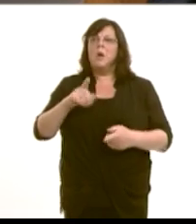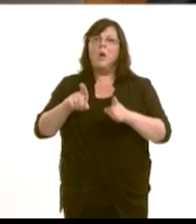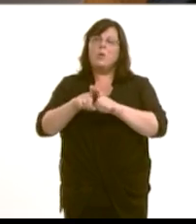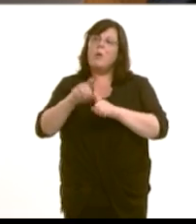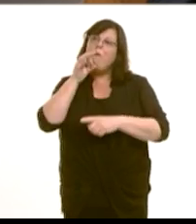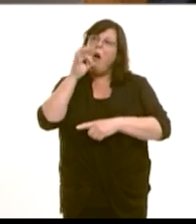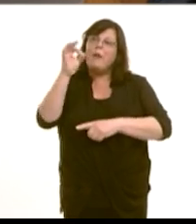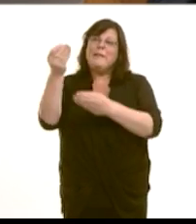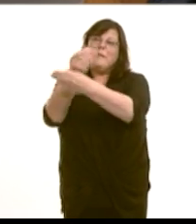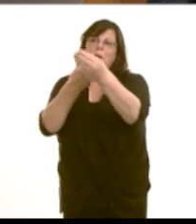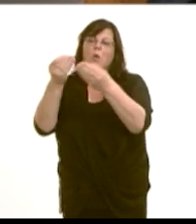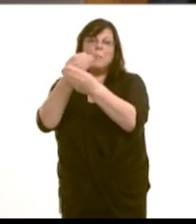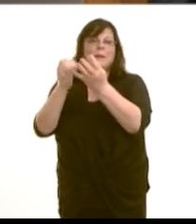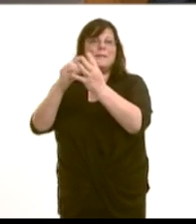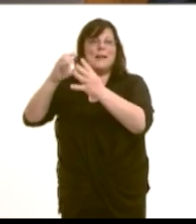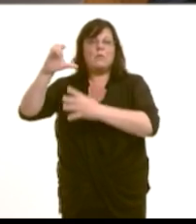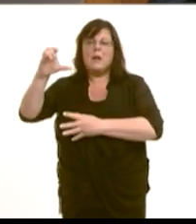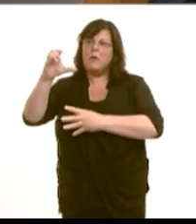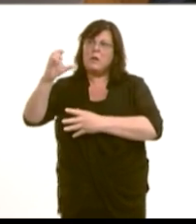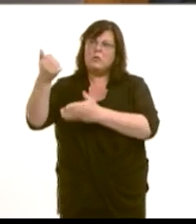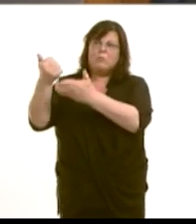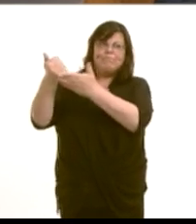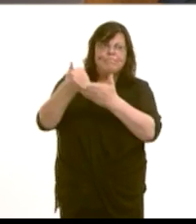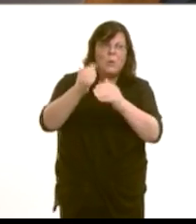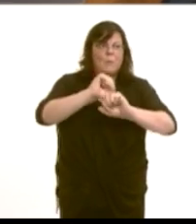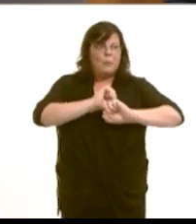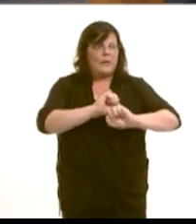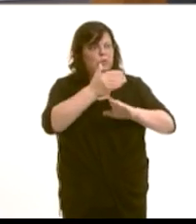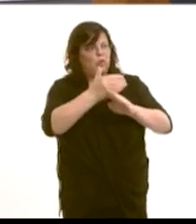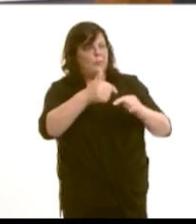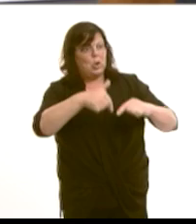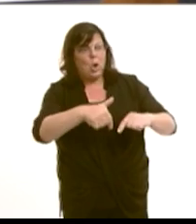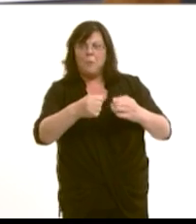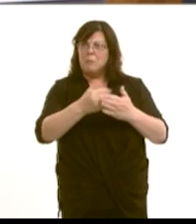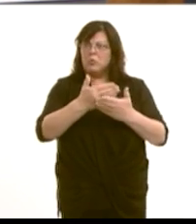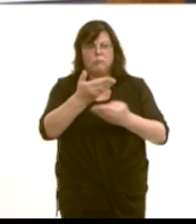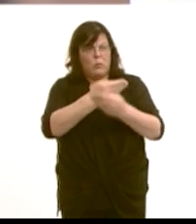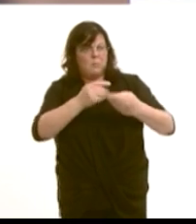to announce a series of measures to protect jobs and maintain economic confidence and stability and he has produced that.